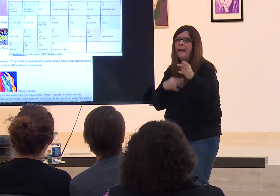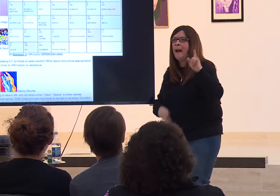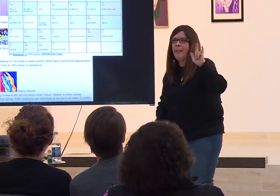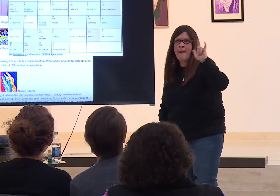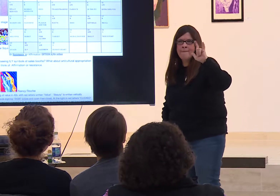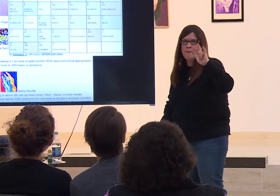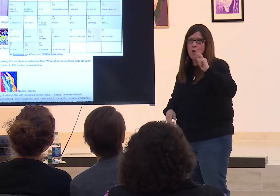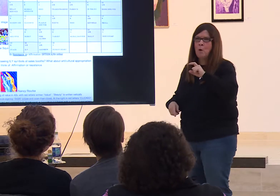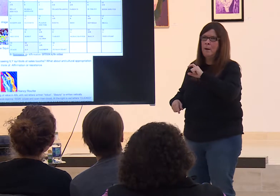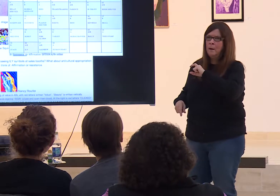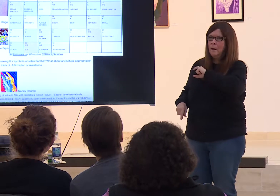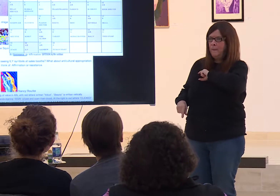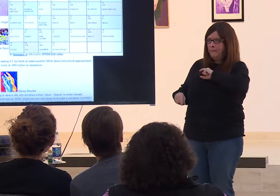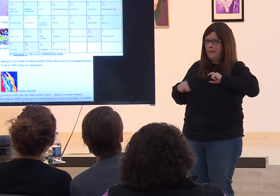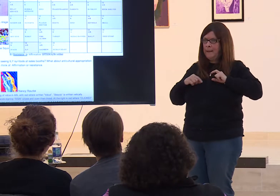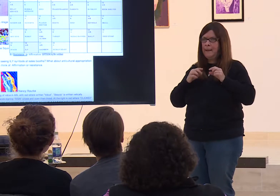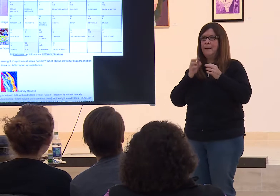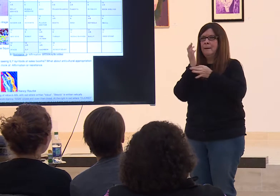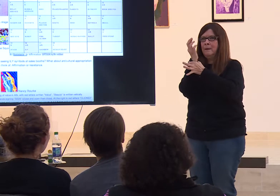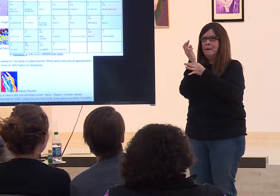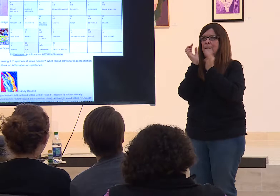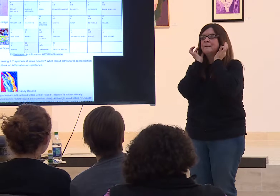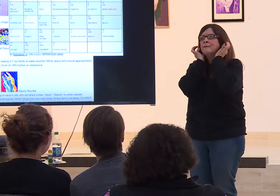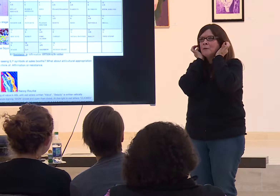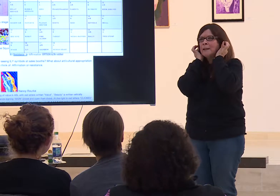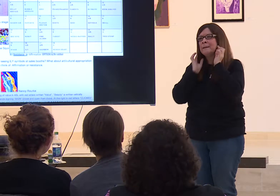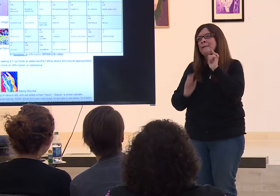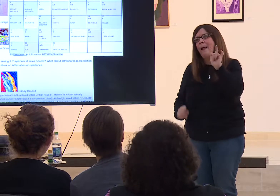I included affirmation and resistance for that